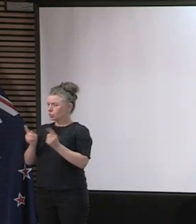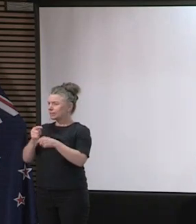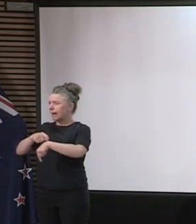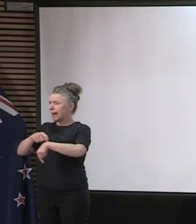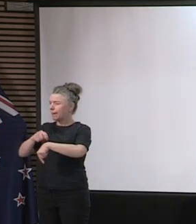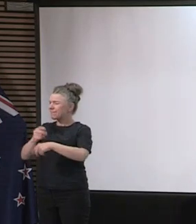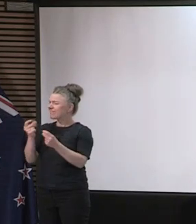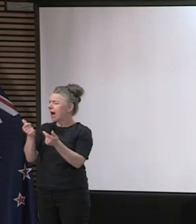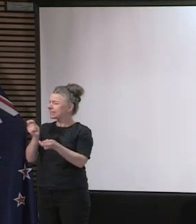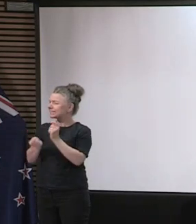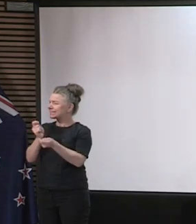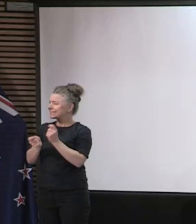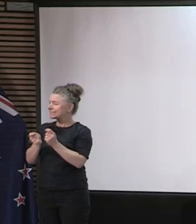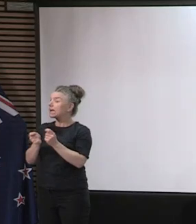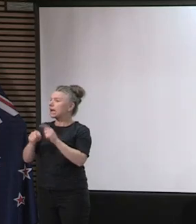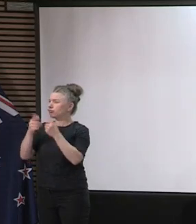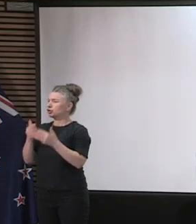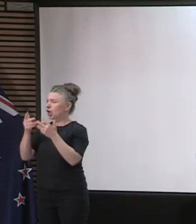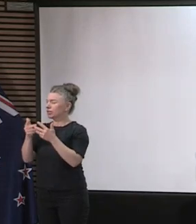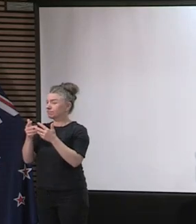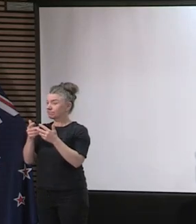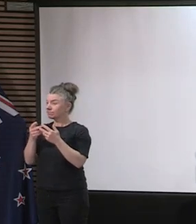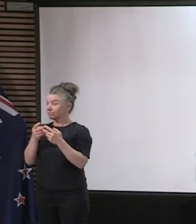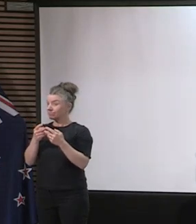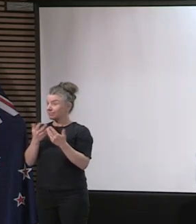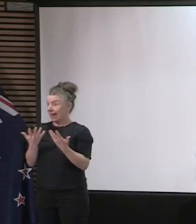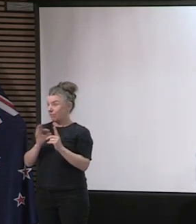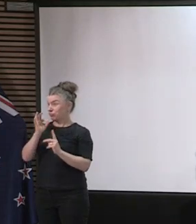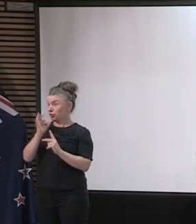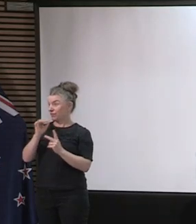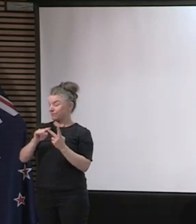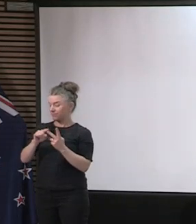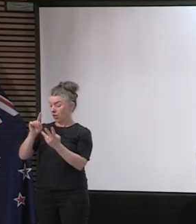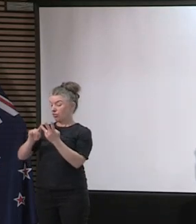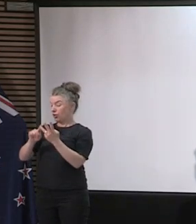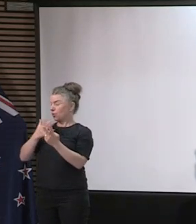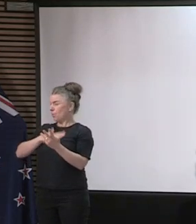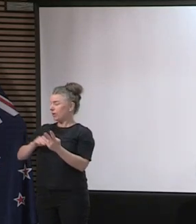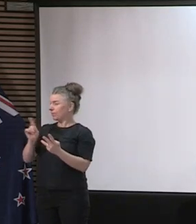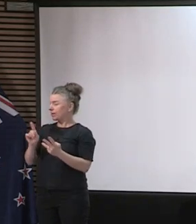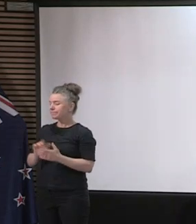result as short as possible. And we're doing - we know from our laboratory data that that